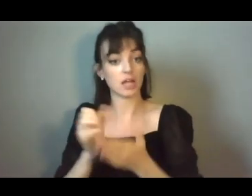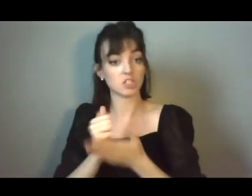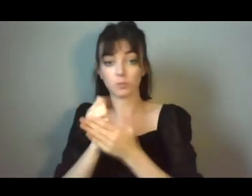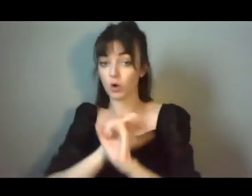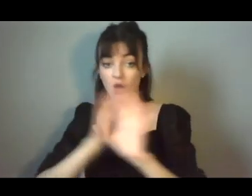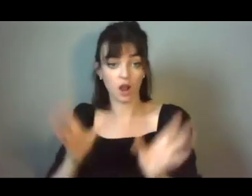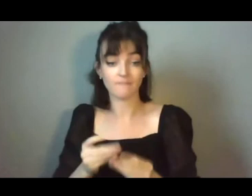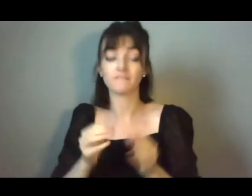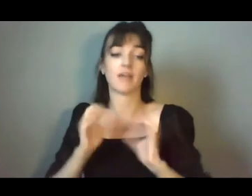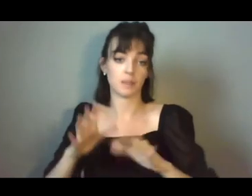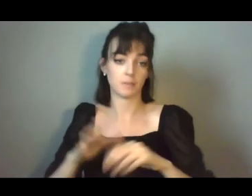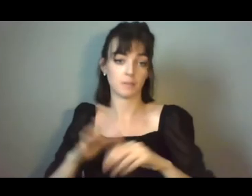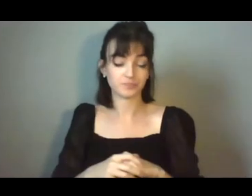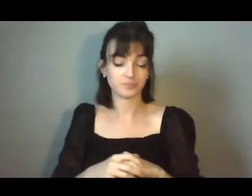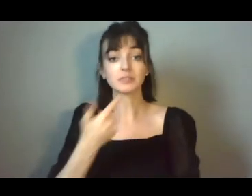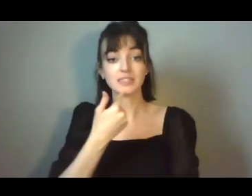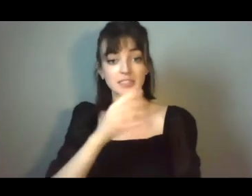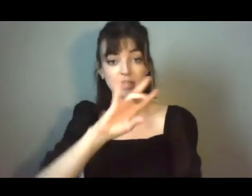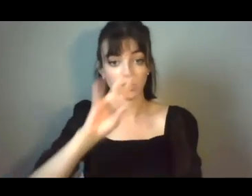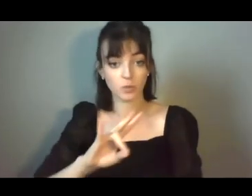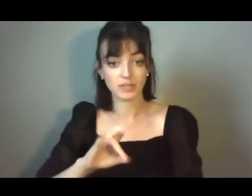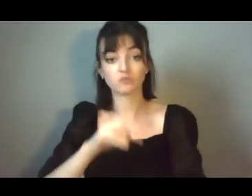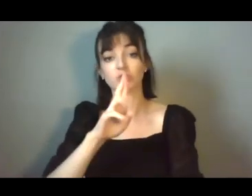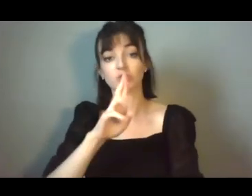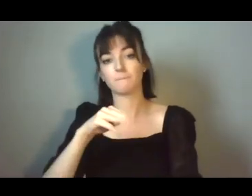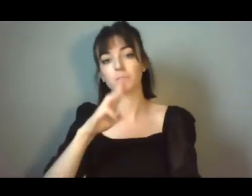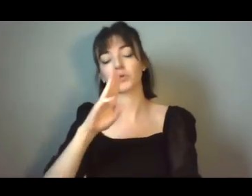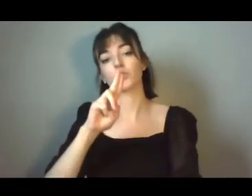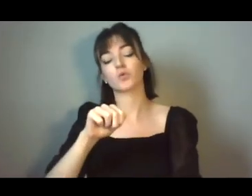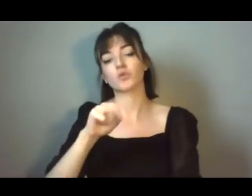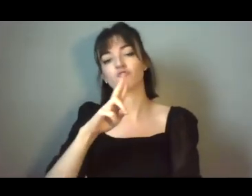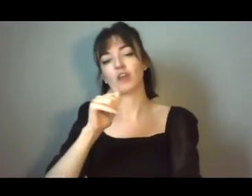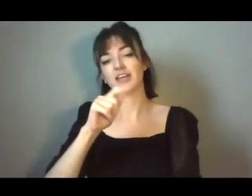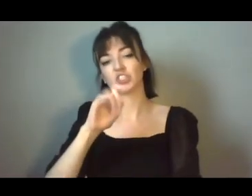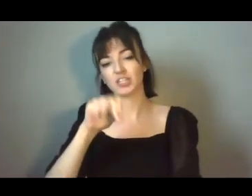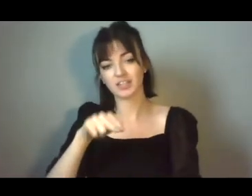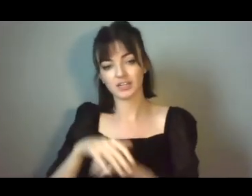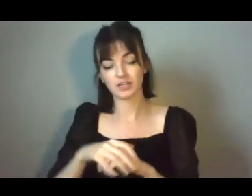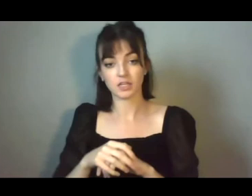The second question then was about remuneration. There is provision for